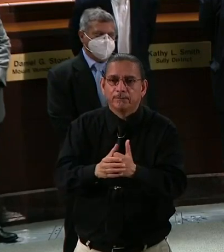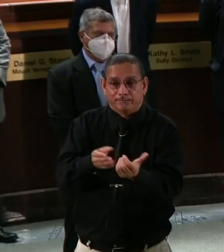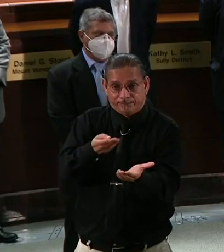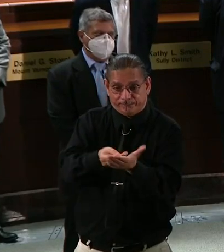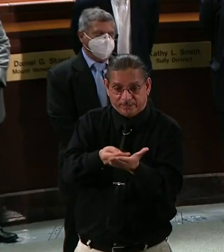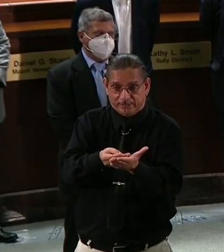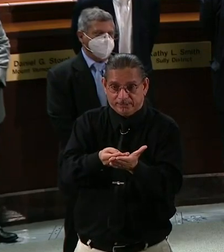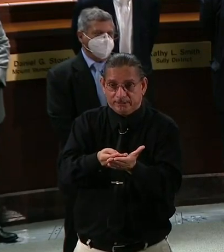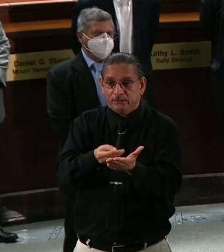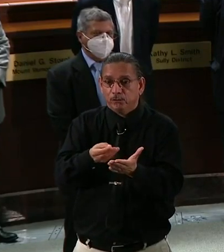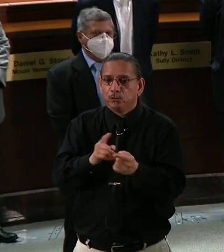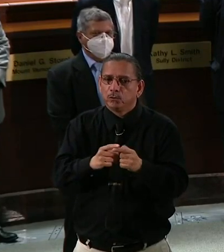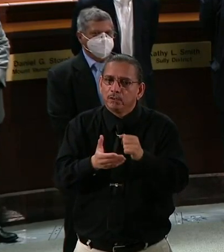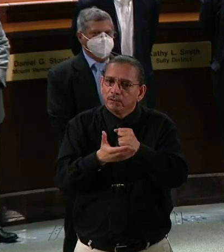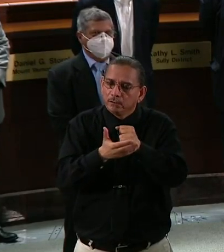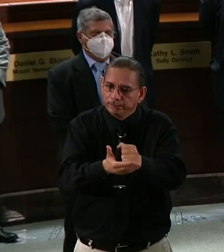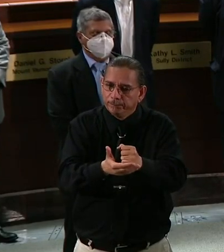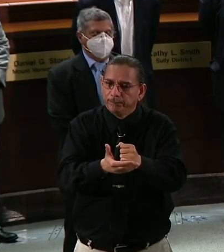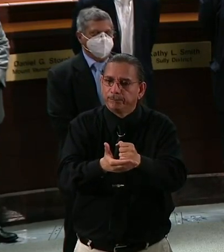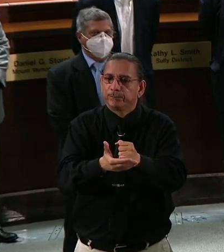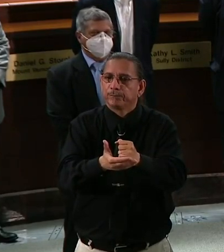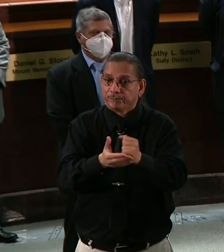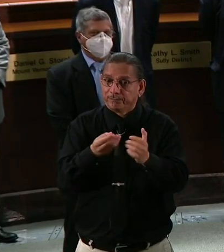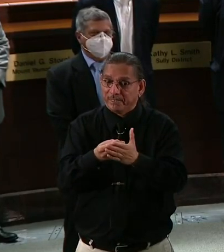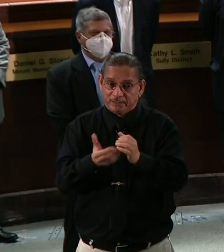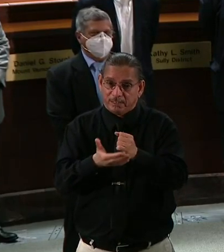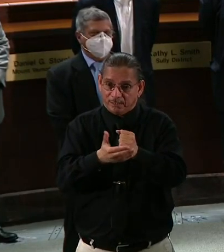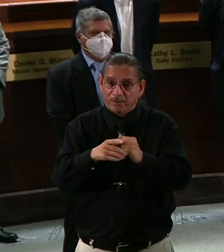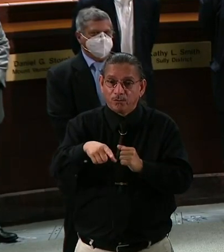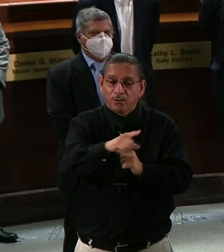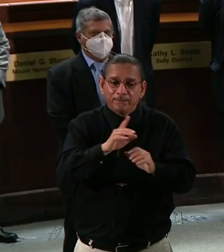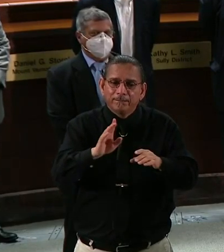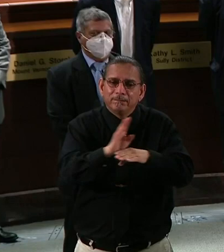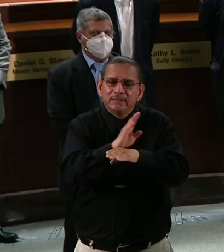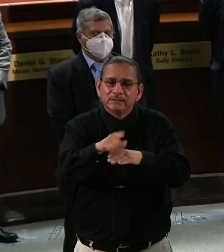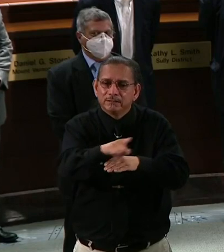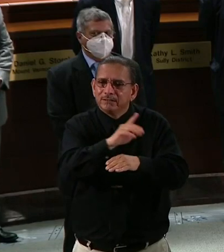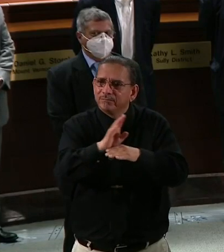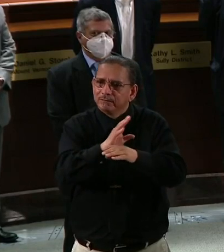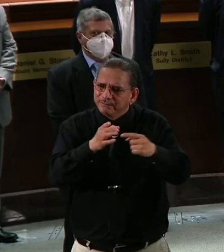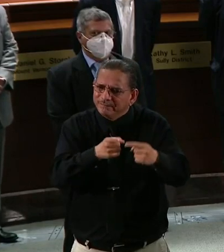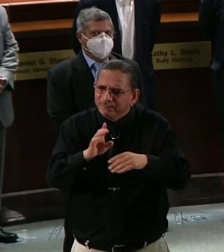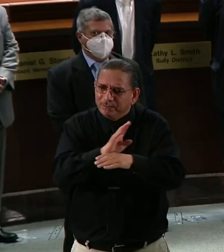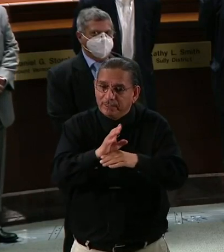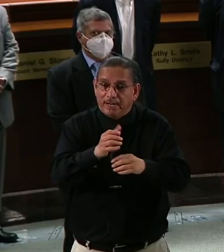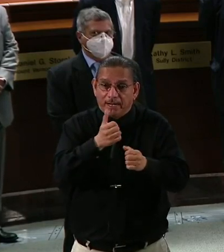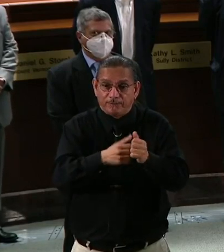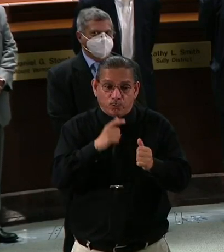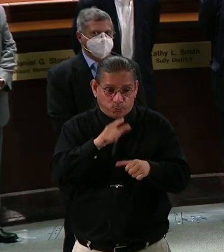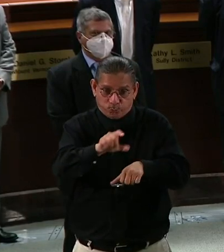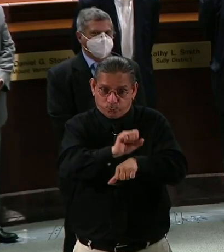OUTDOOR. PHONE THOSE BUT I SHOT